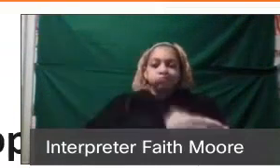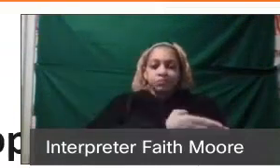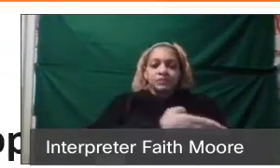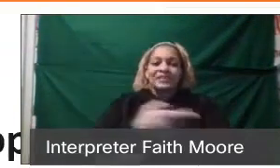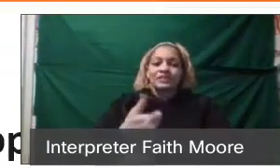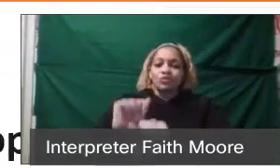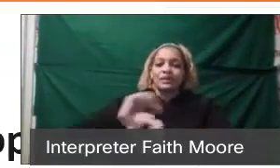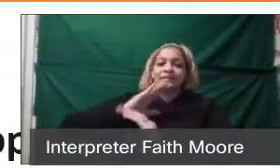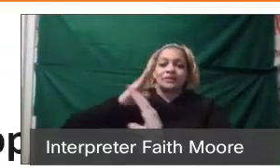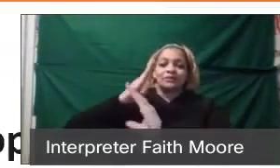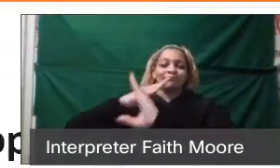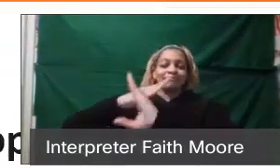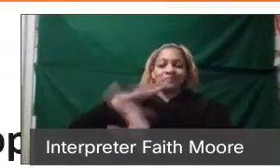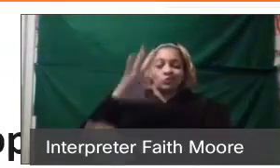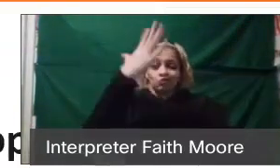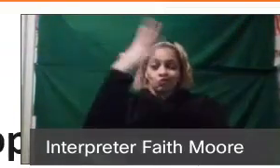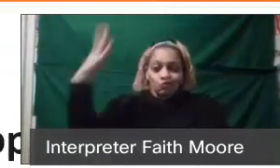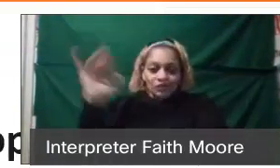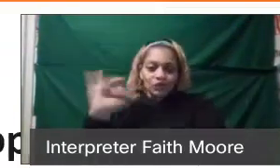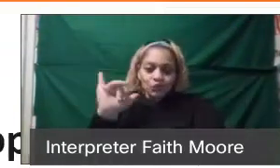Uh, Blair fairly mature books.